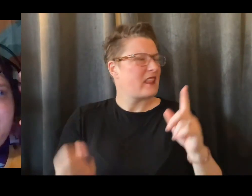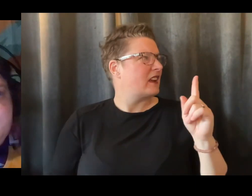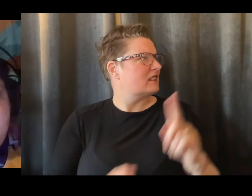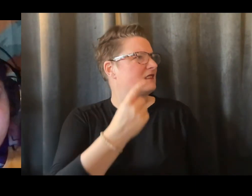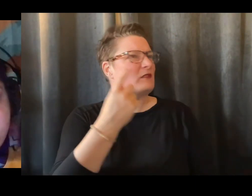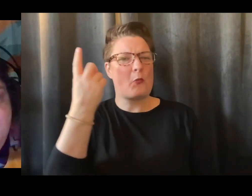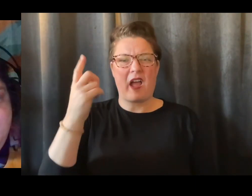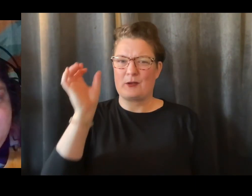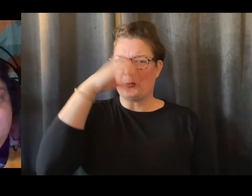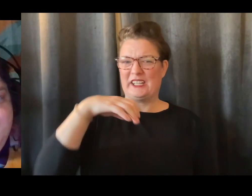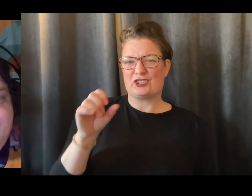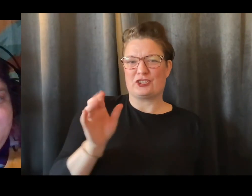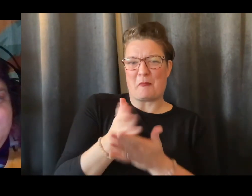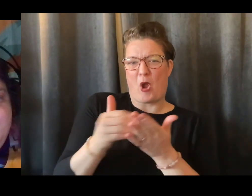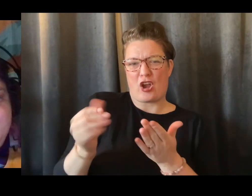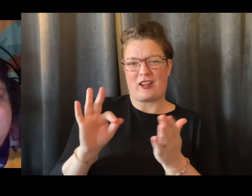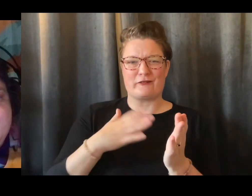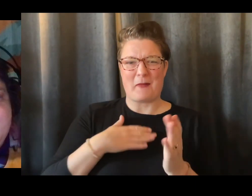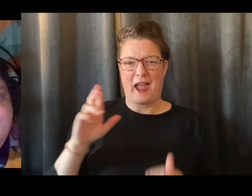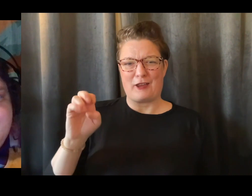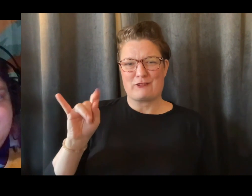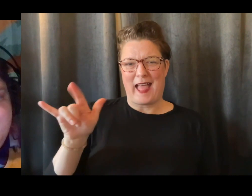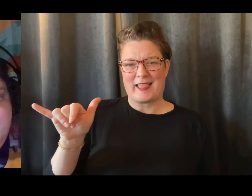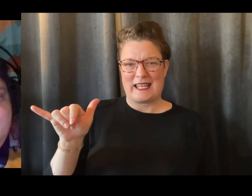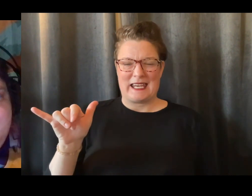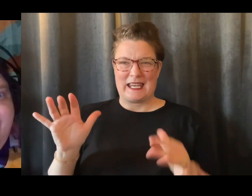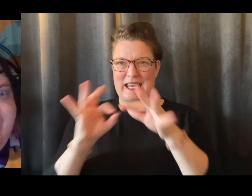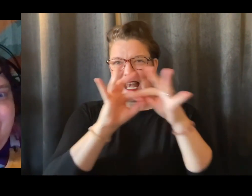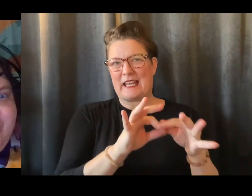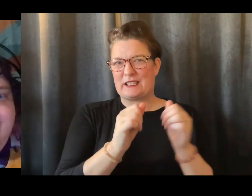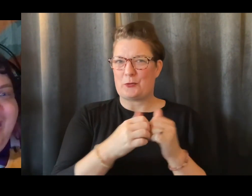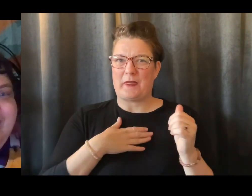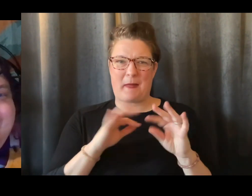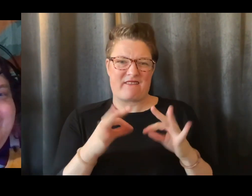that is connected to like my family and you know, I, there were so few Jews in